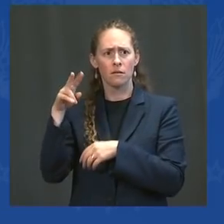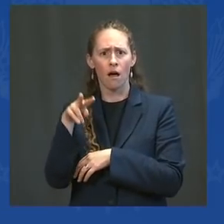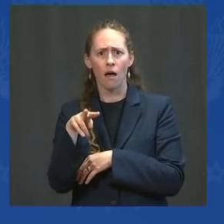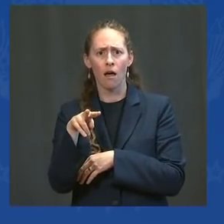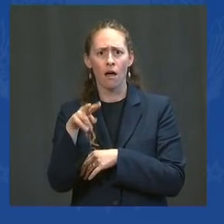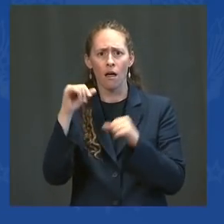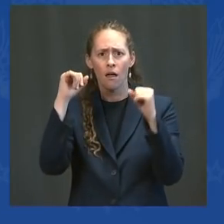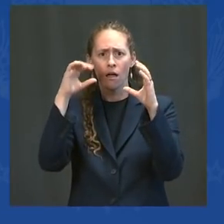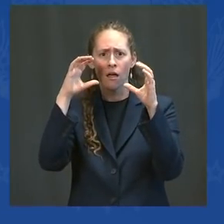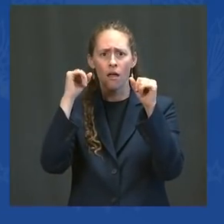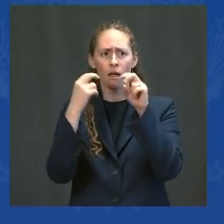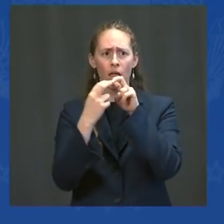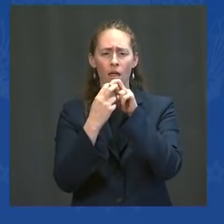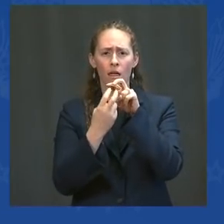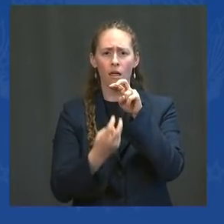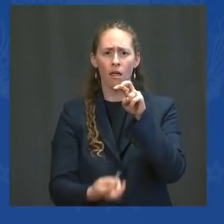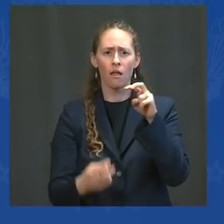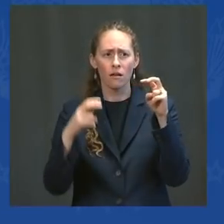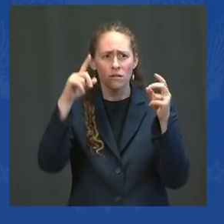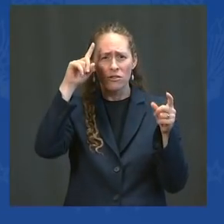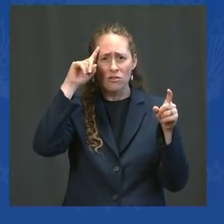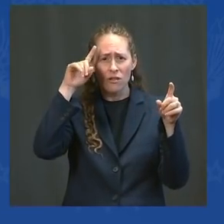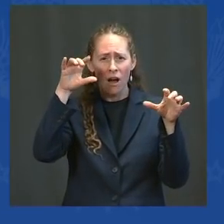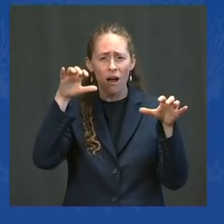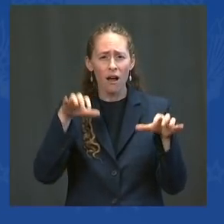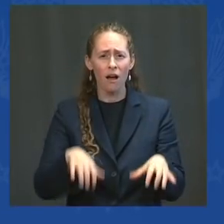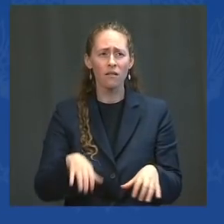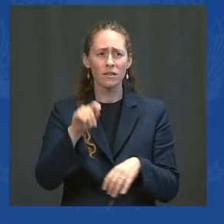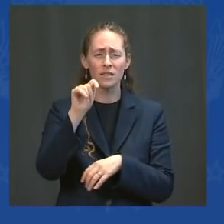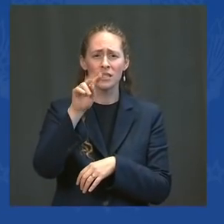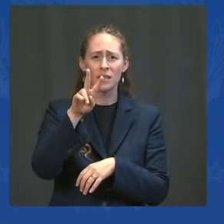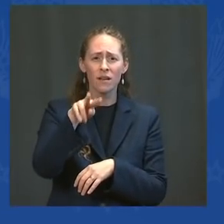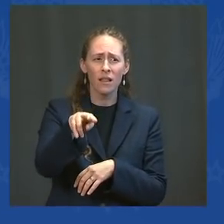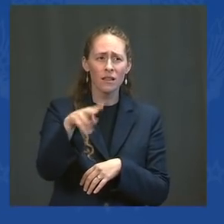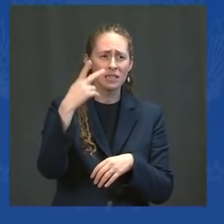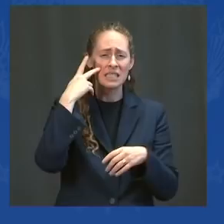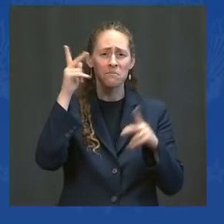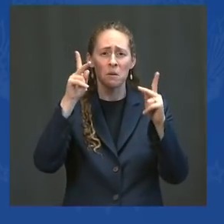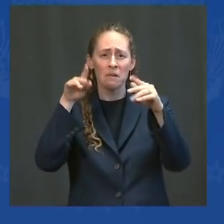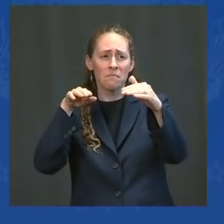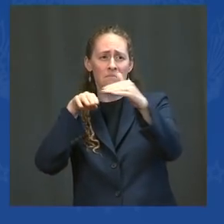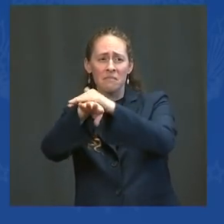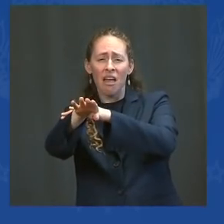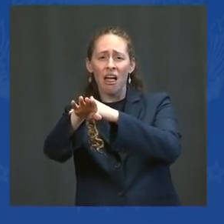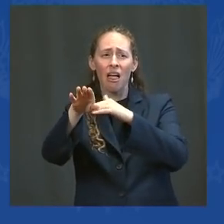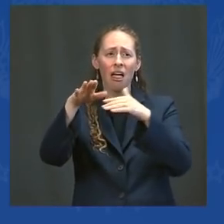as our Capitol was under siege and the people within it, afraid for their lives.